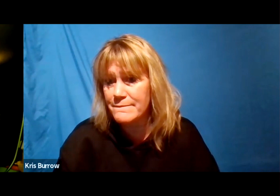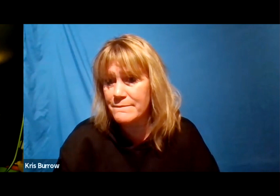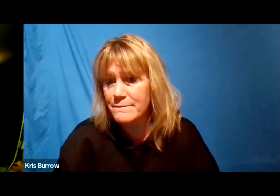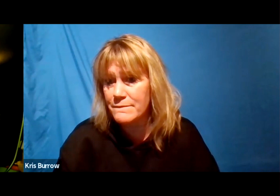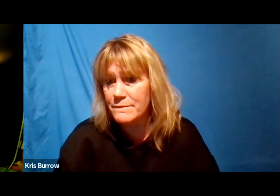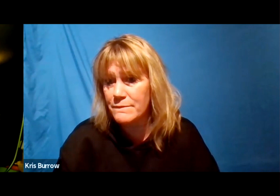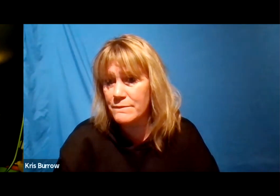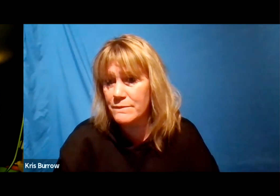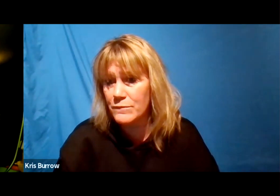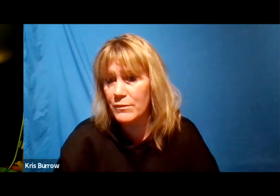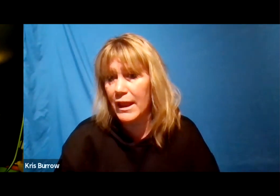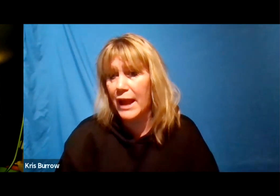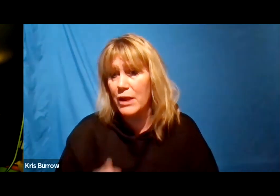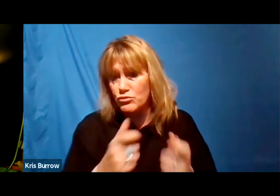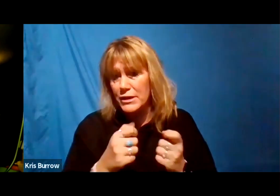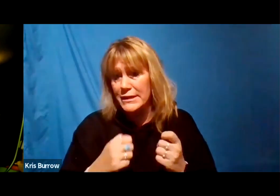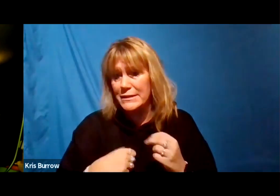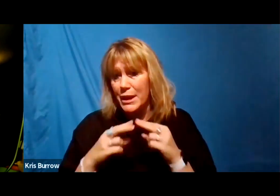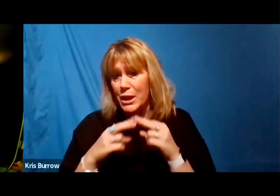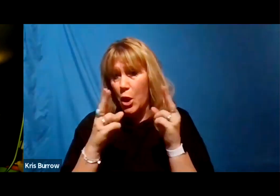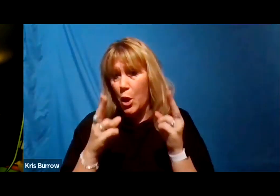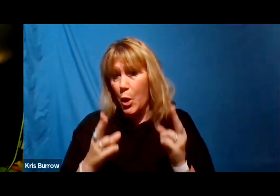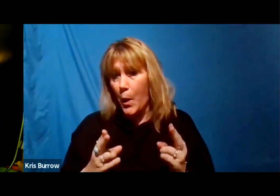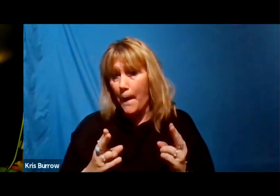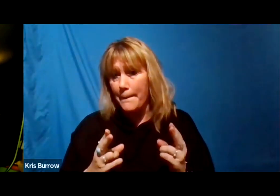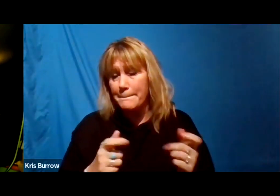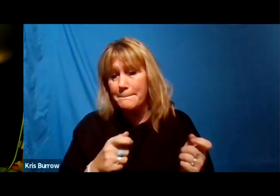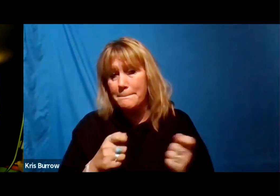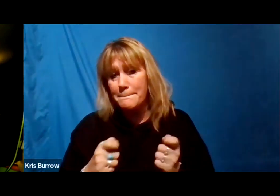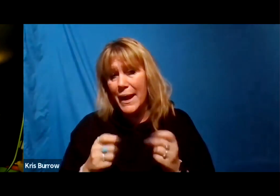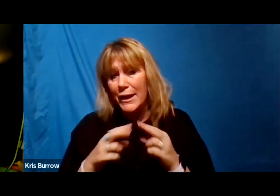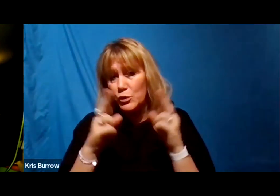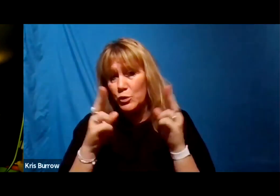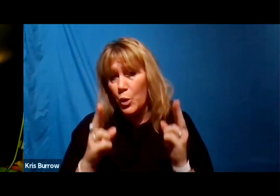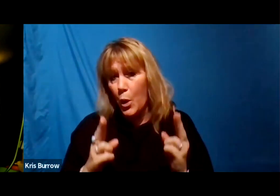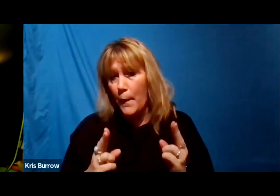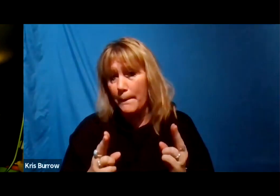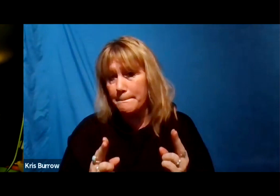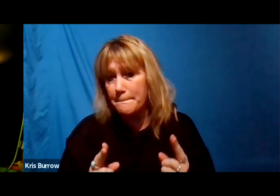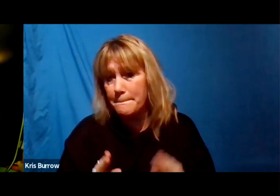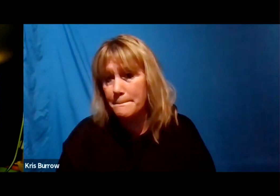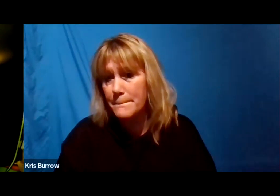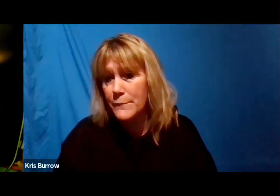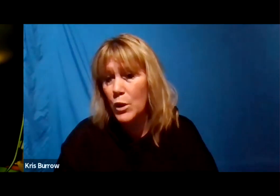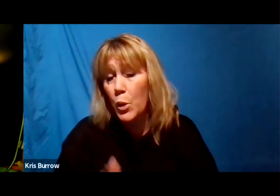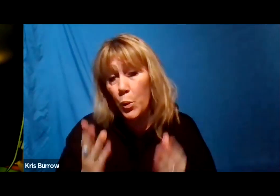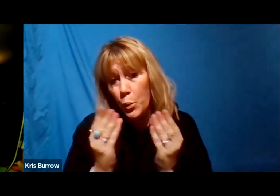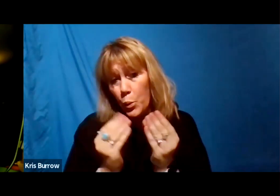of one of my friends called 'The Bad